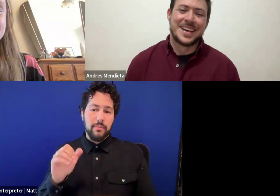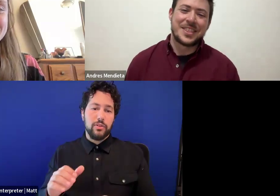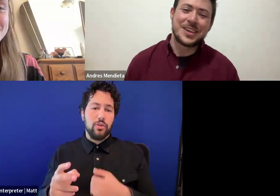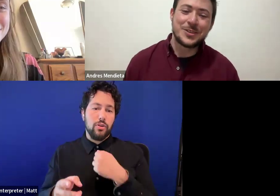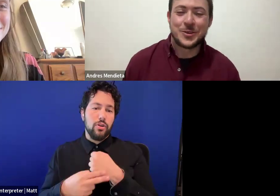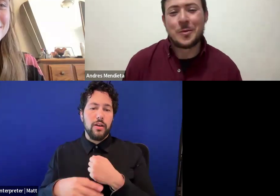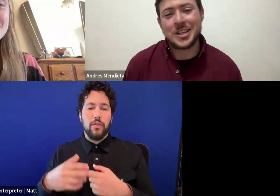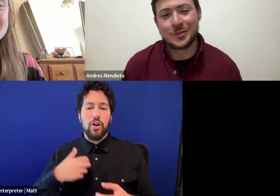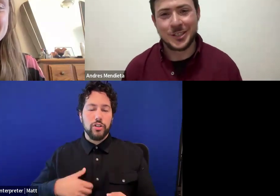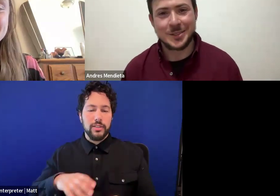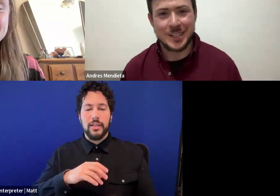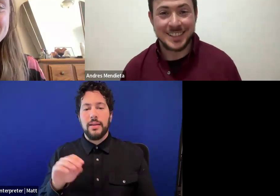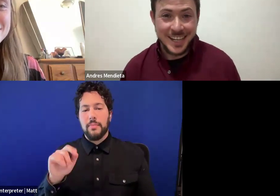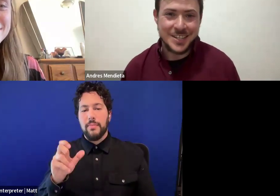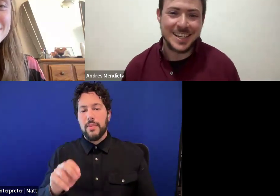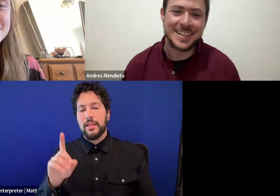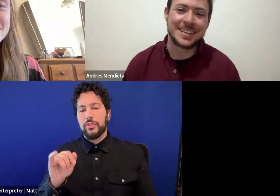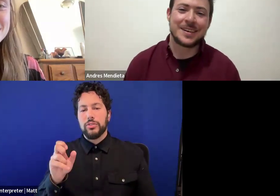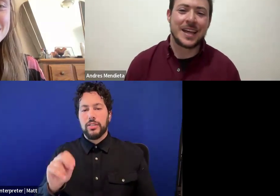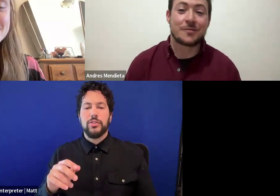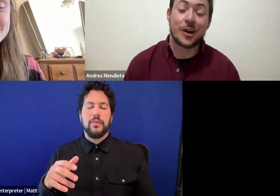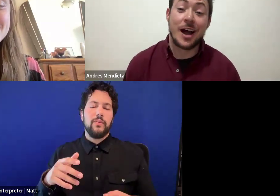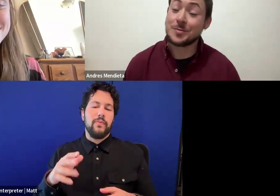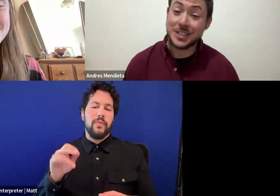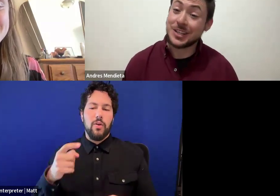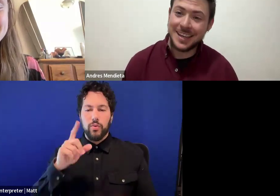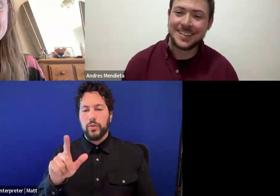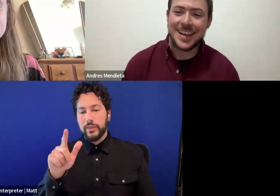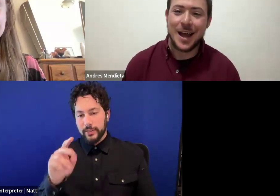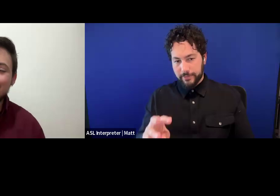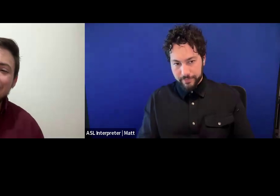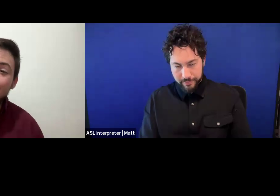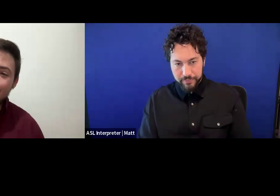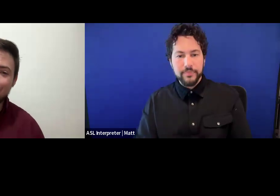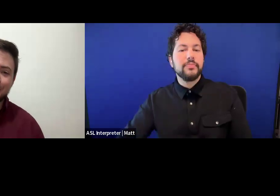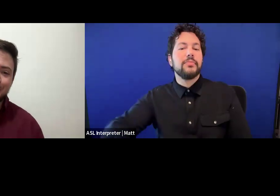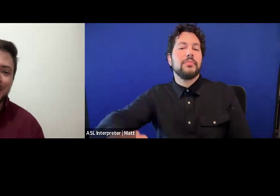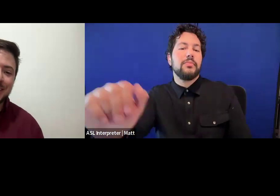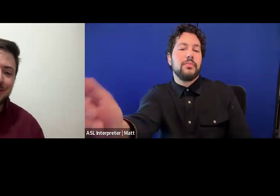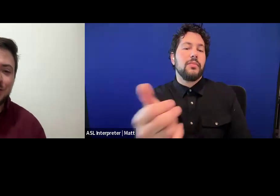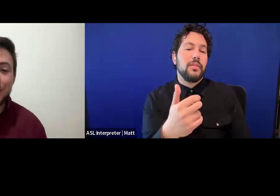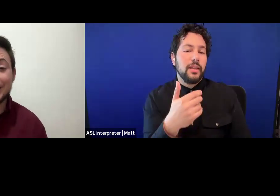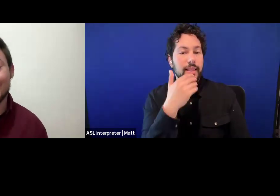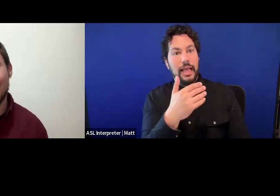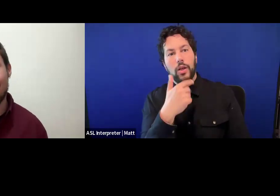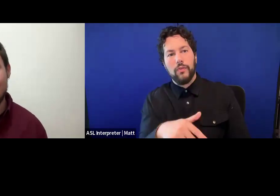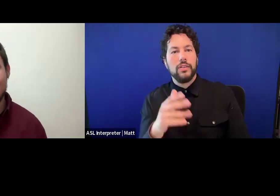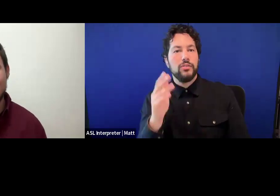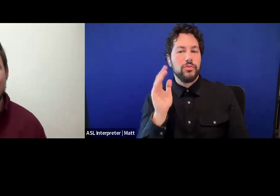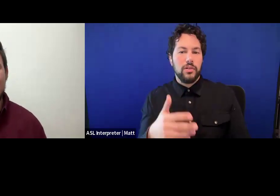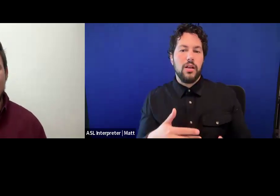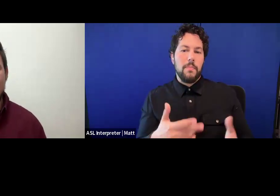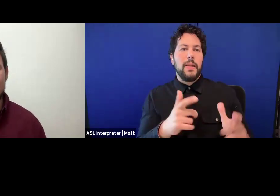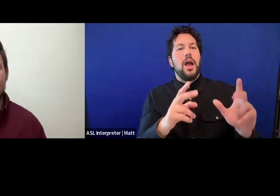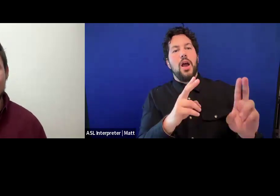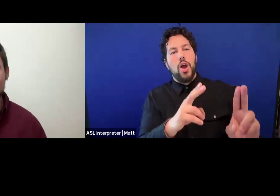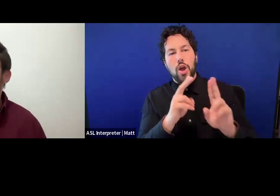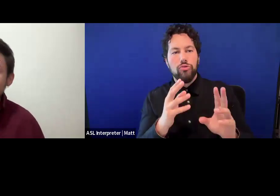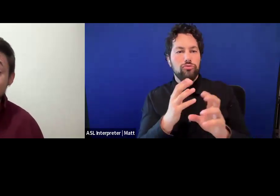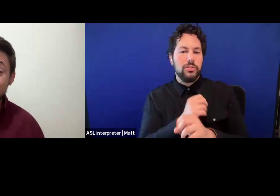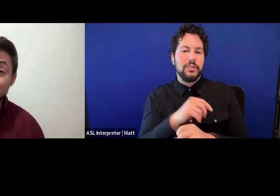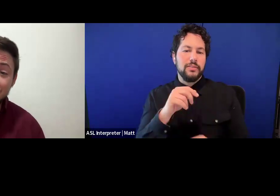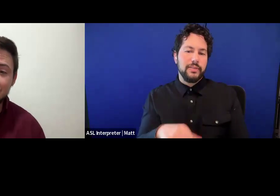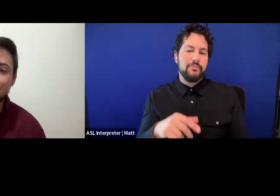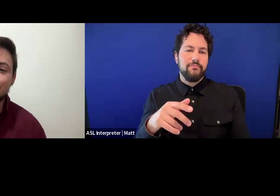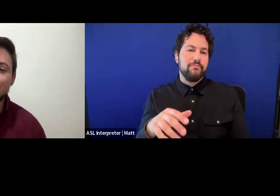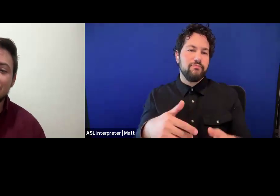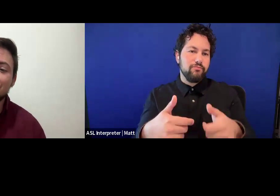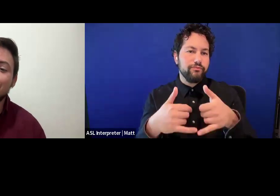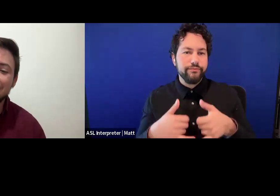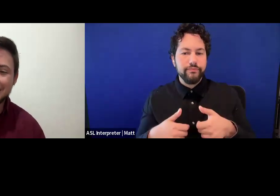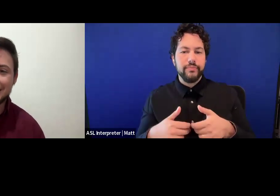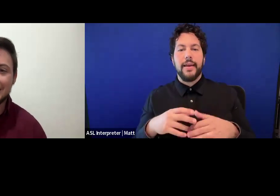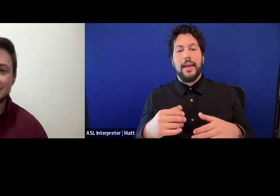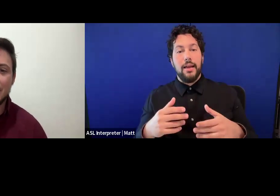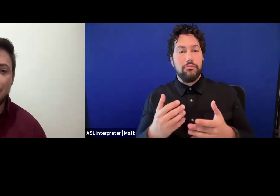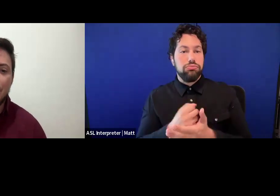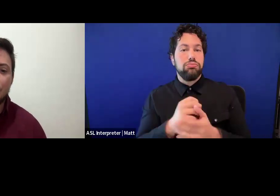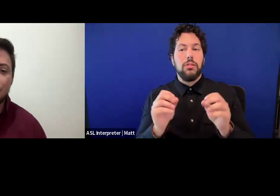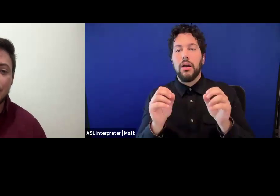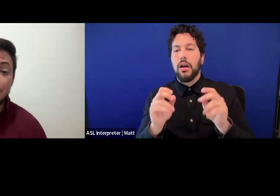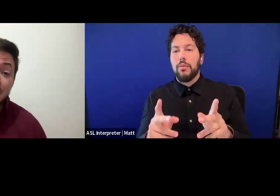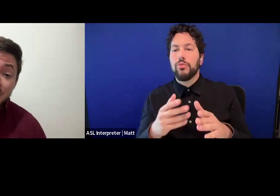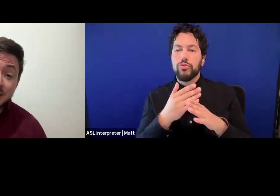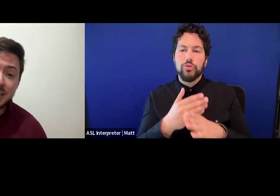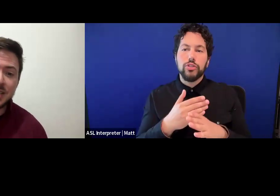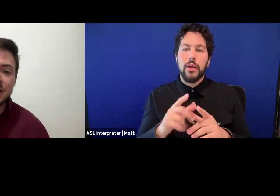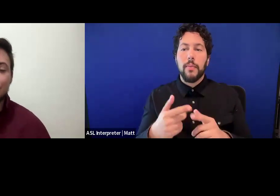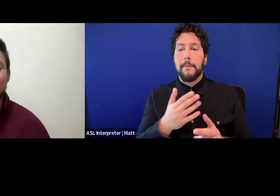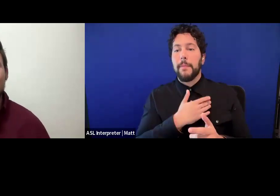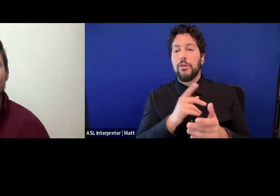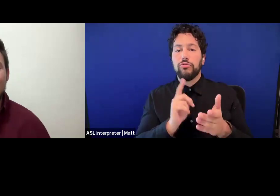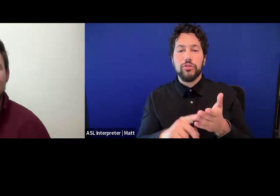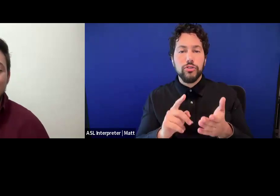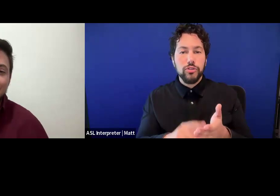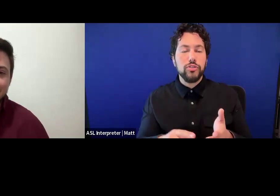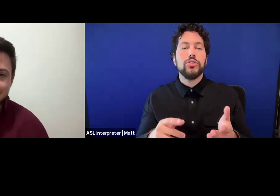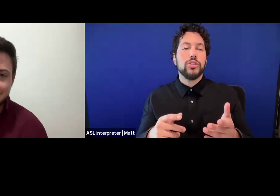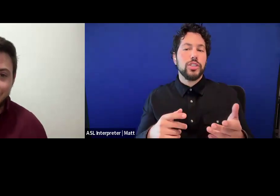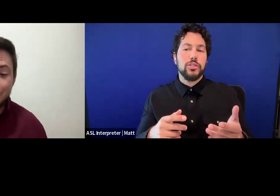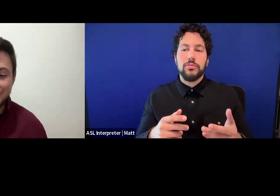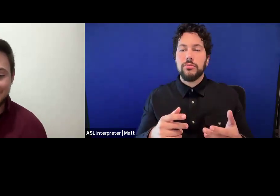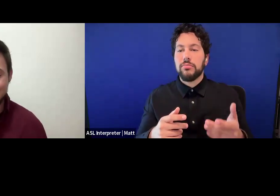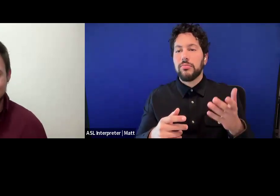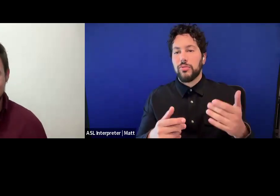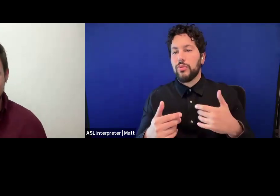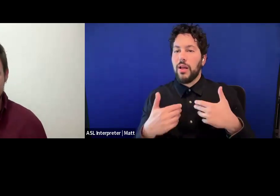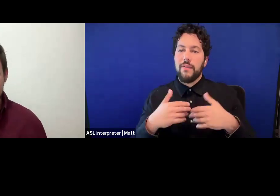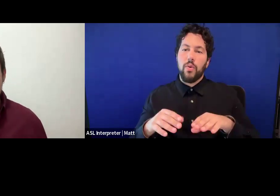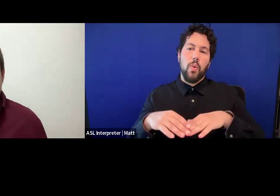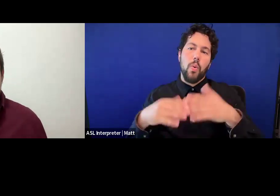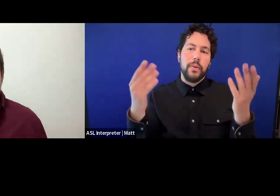Thank you so much for this presentation, Cassandra, and for having me today. I'm truly honored to receive the Dubermann Saul Fellowship, and also to have the opportunity to share some insights about my research with you all and having this conversation.